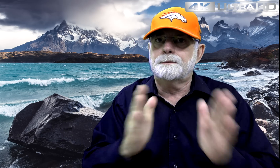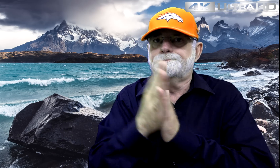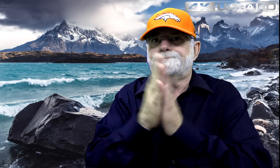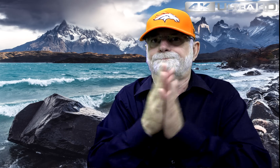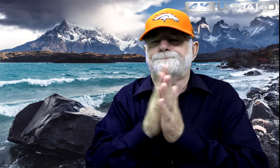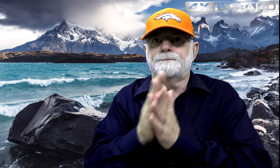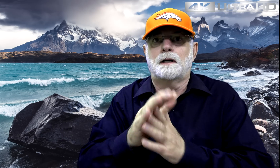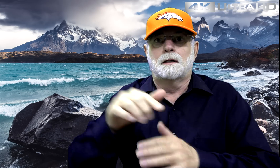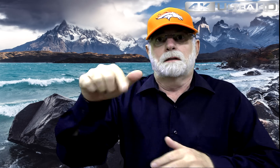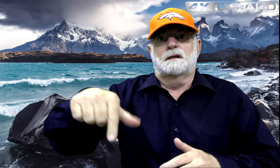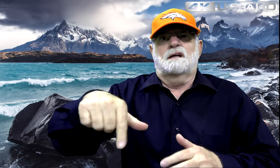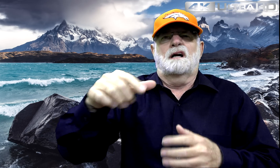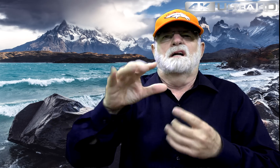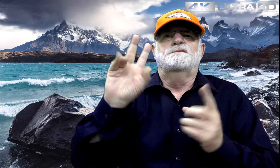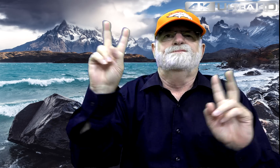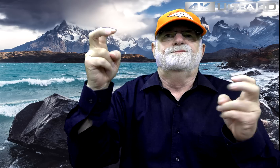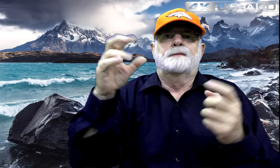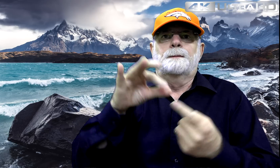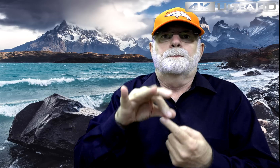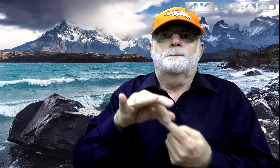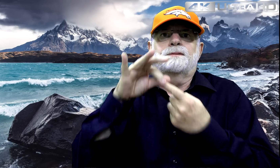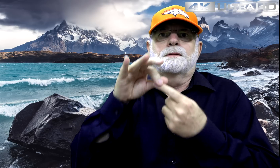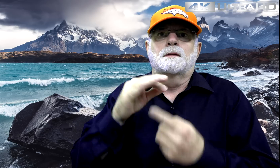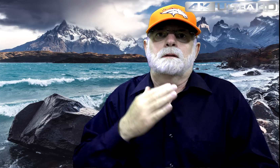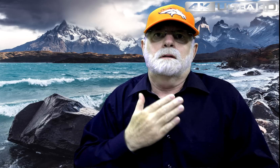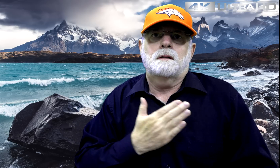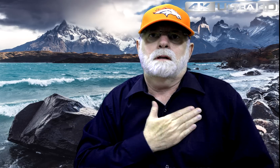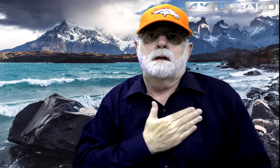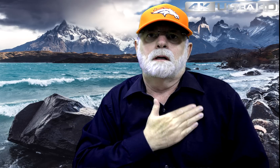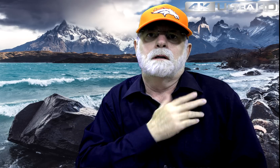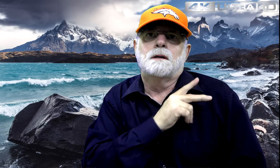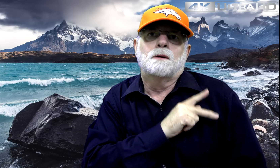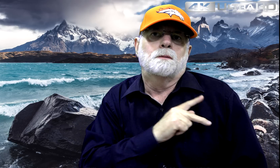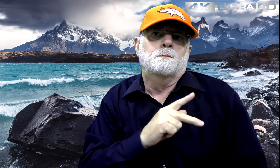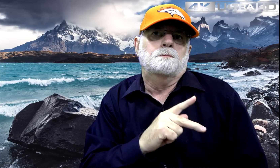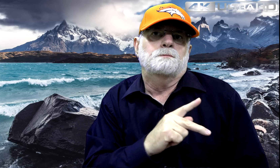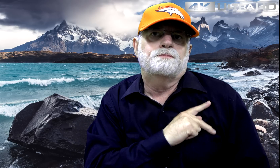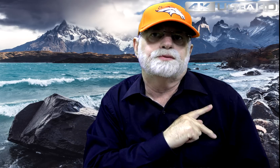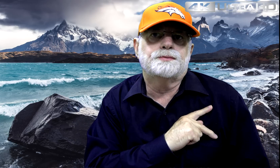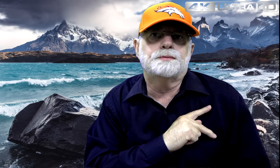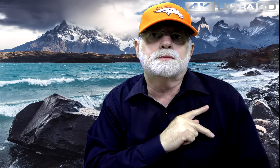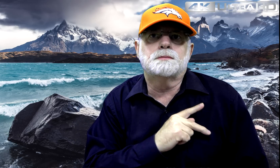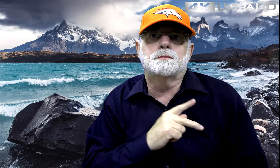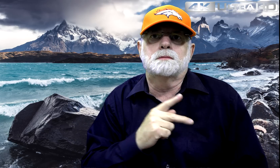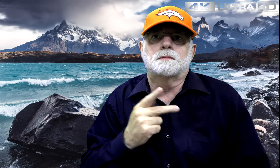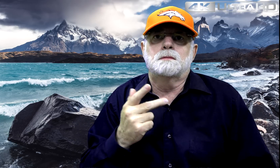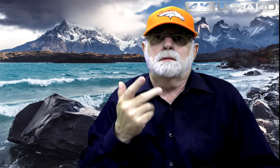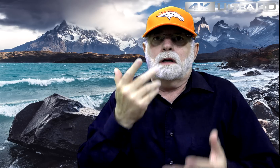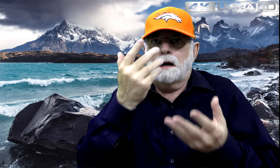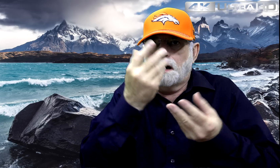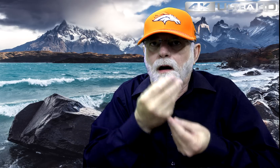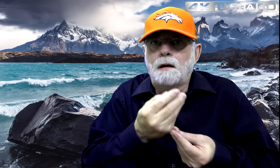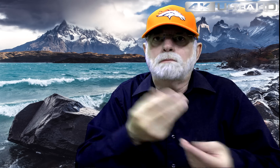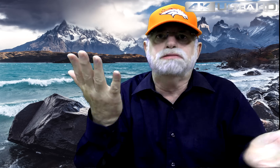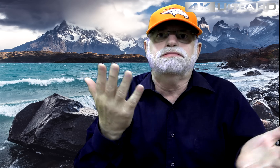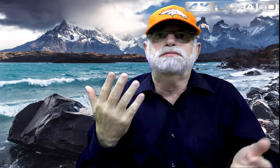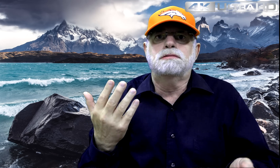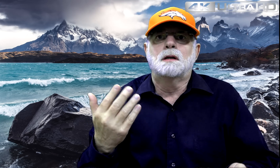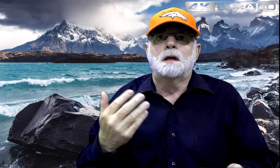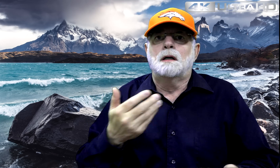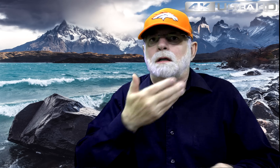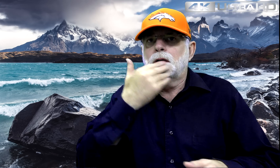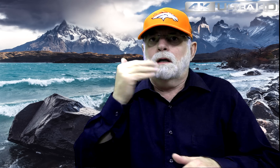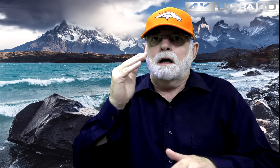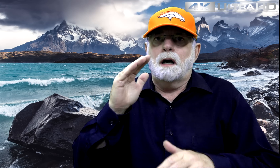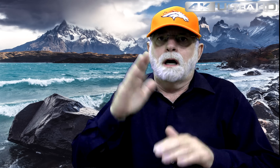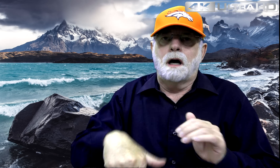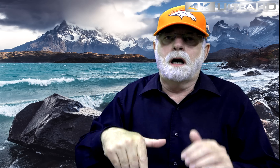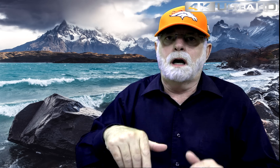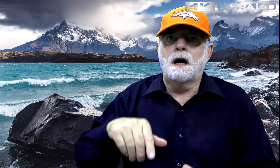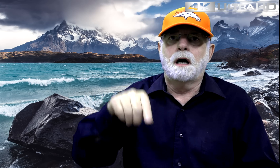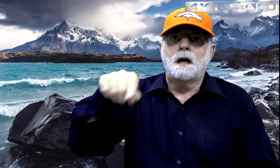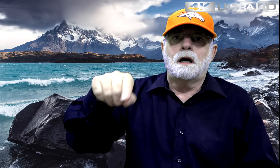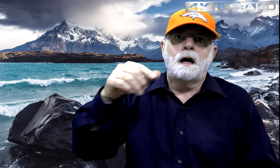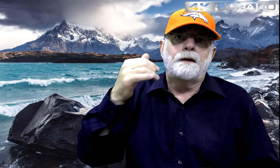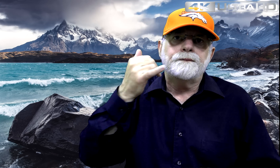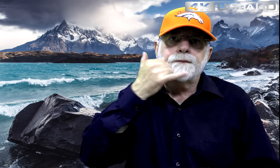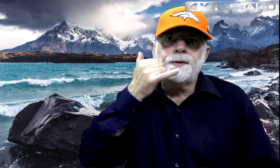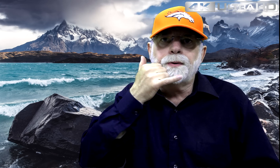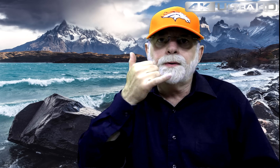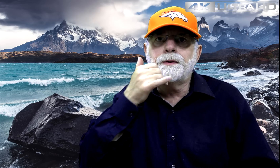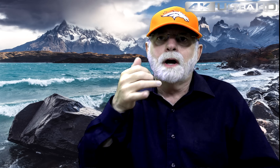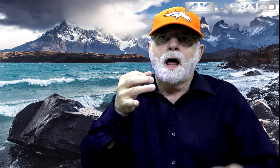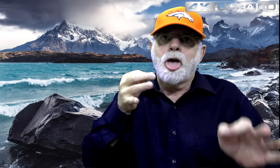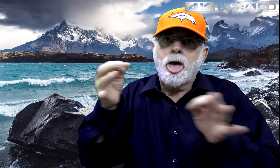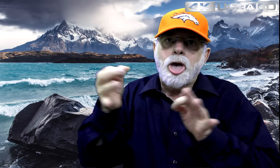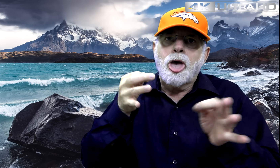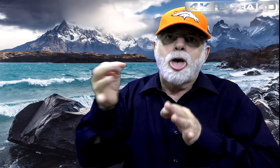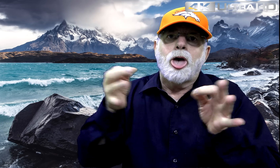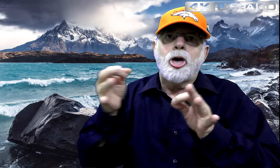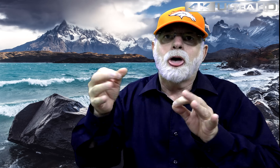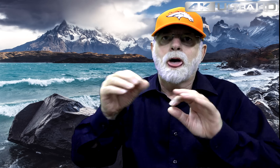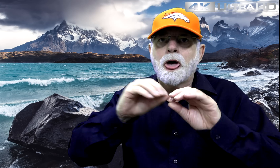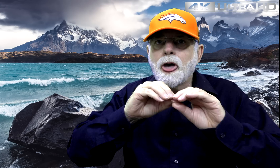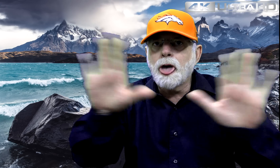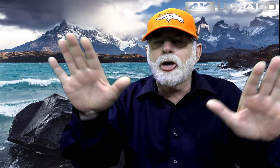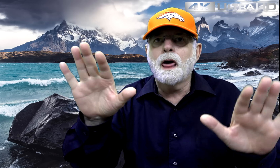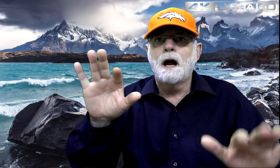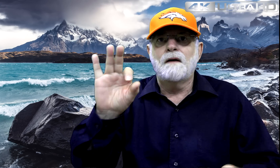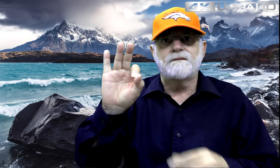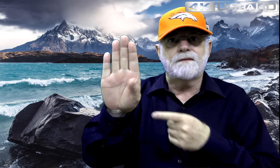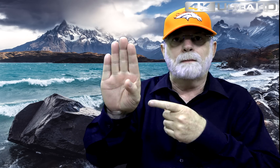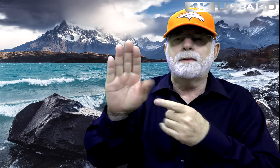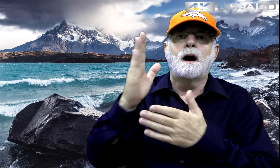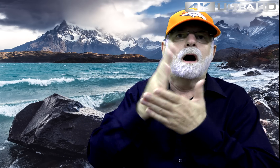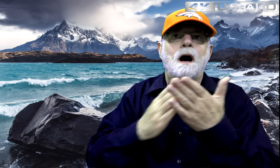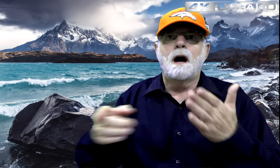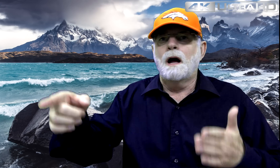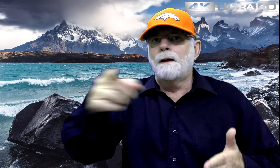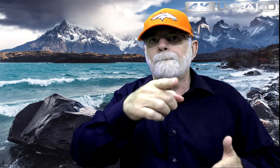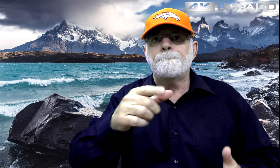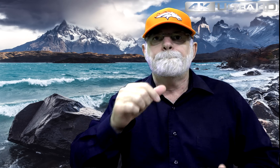I am anxious. I wanted to give you a special personal announcement about what was going on with me.